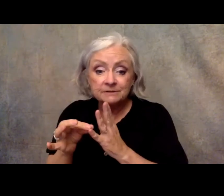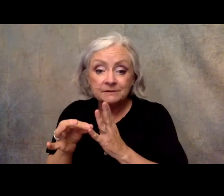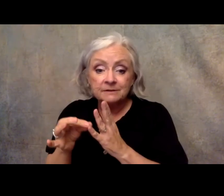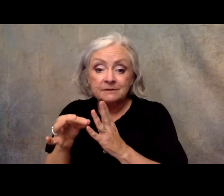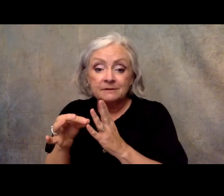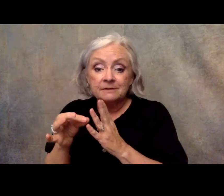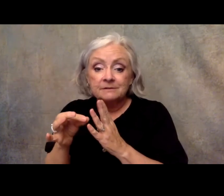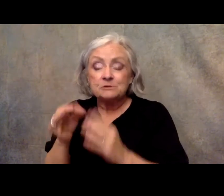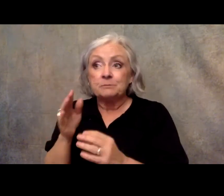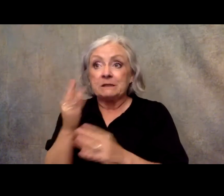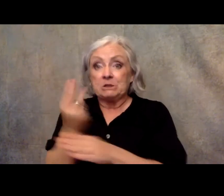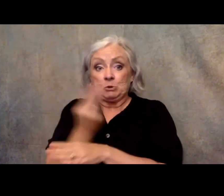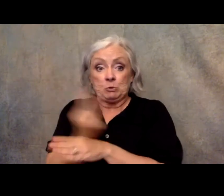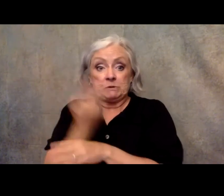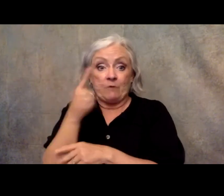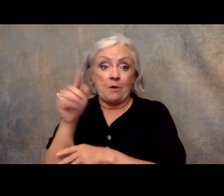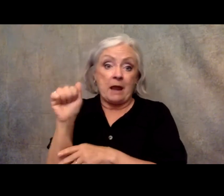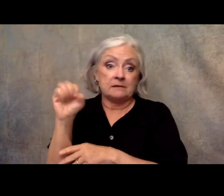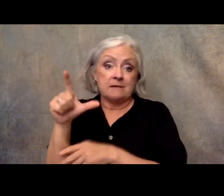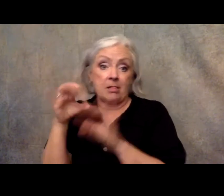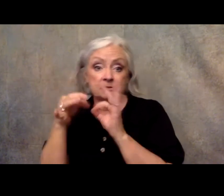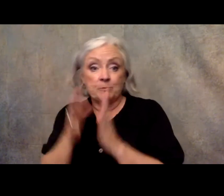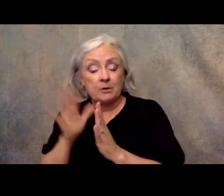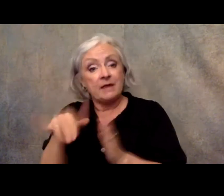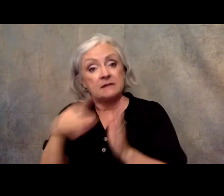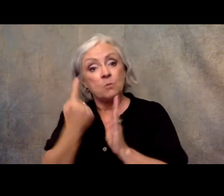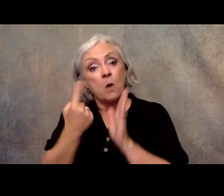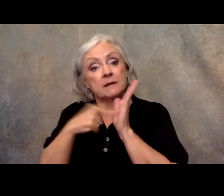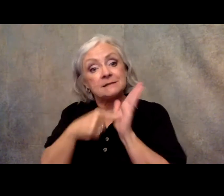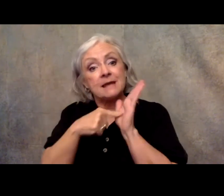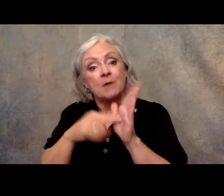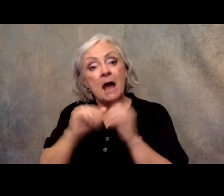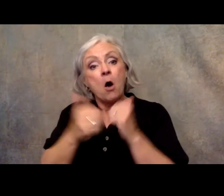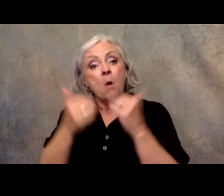to be used in this way, it's an example of how modern technology is helping